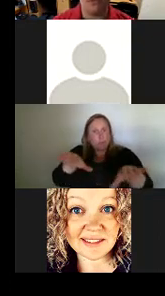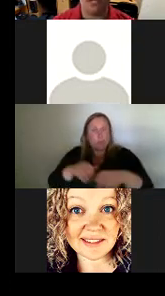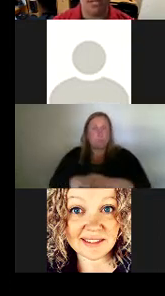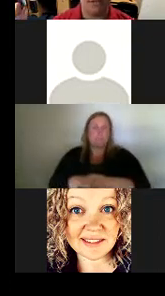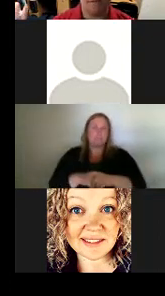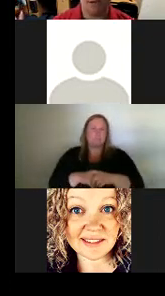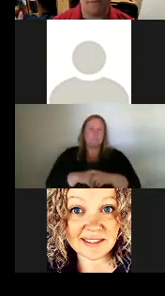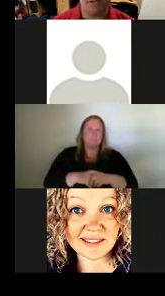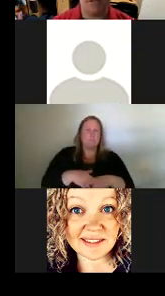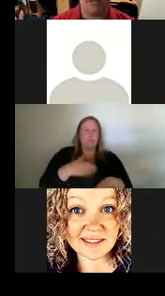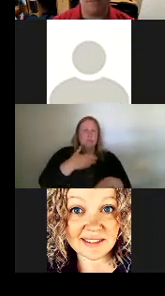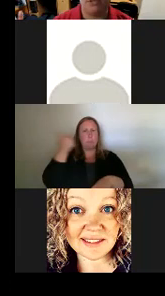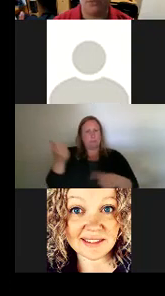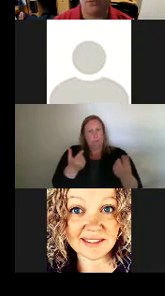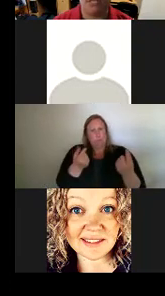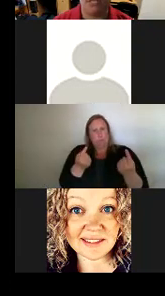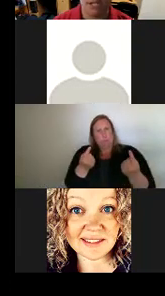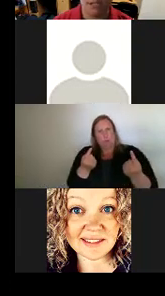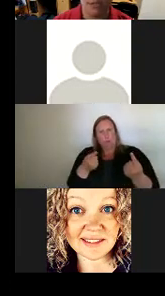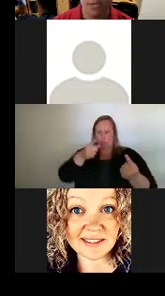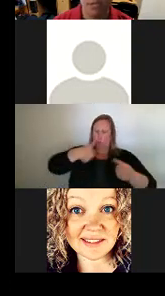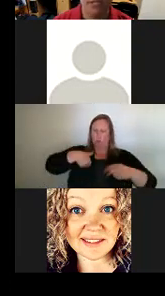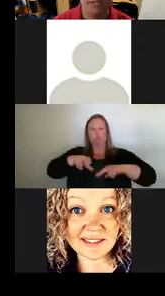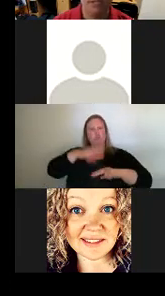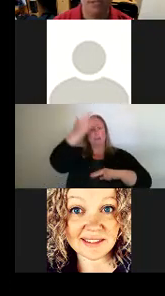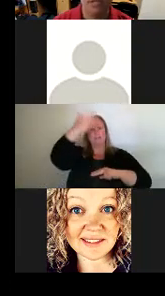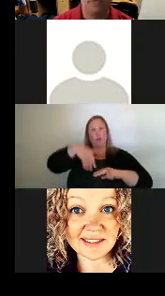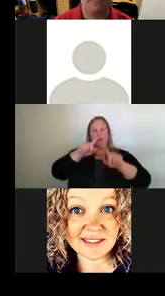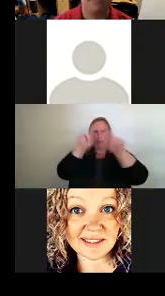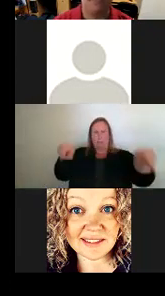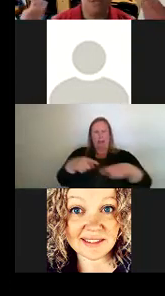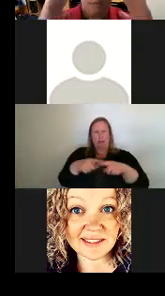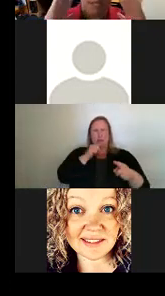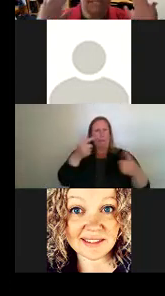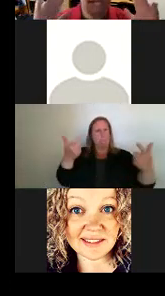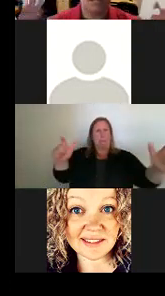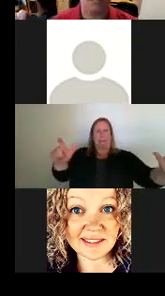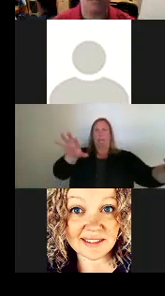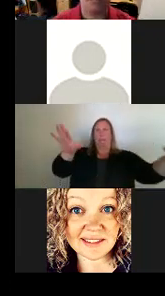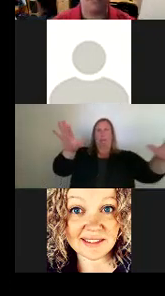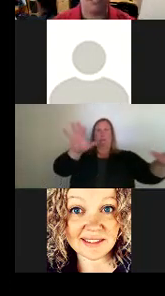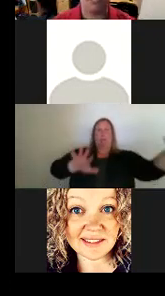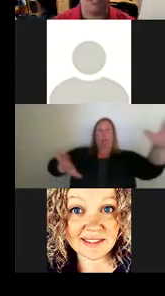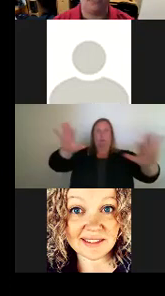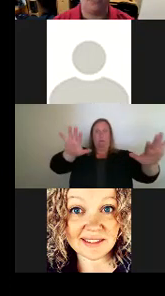FRONT OF THE MONITOR TO MAKE SURE IT'S NOT TOO BIG AND THEY ARE STILL ABLE TO MAINTAIN A GOOD POSITION AND ERGONOMIC